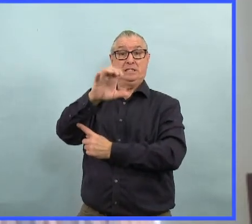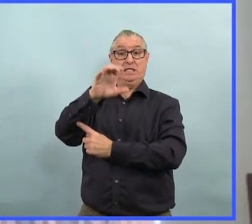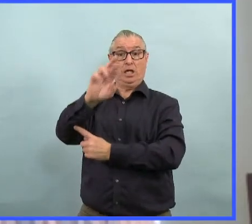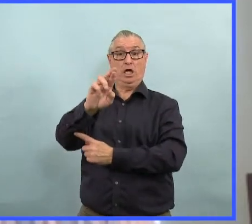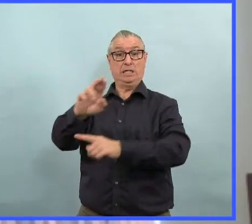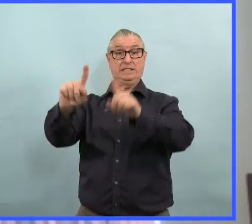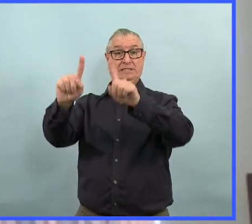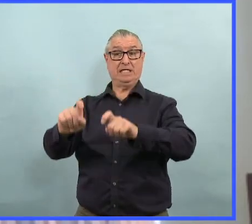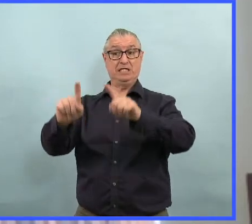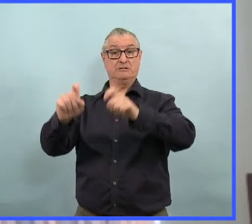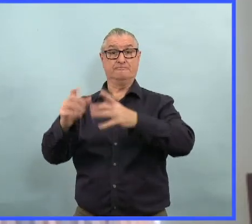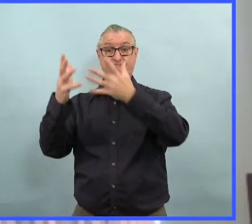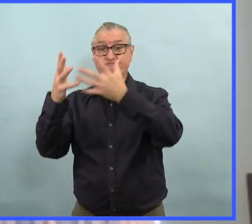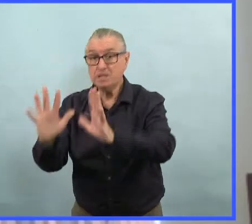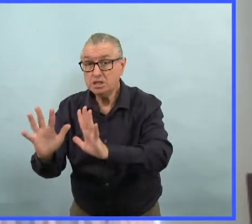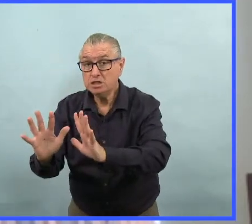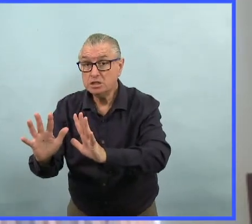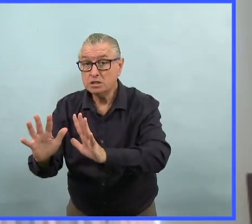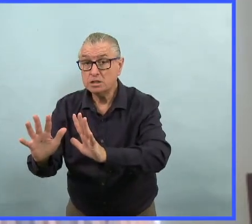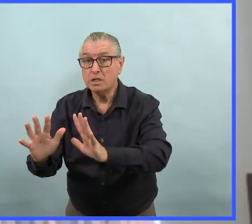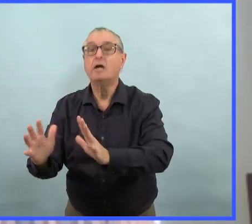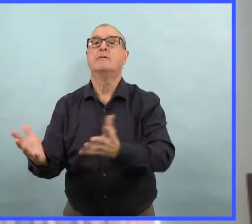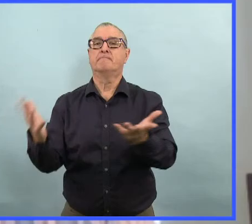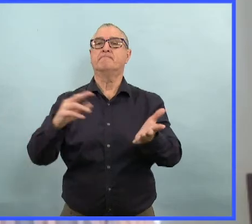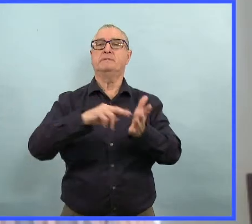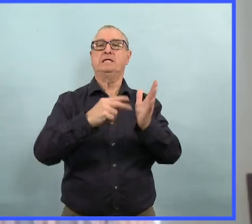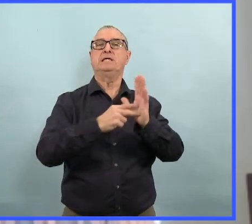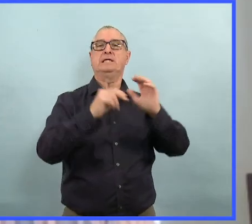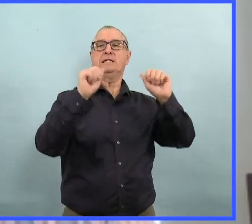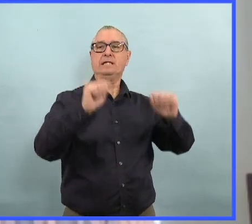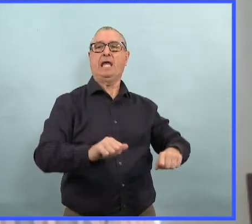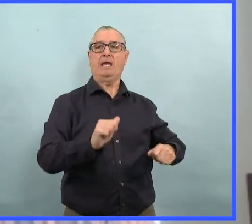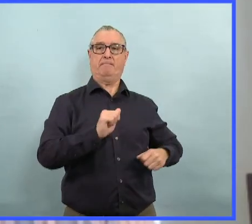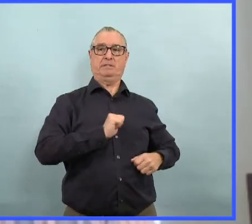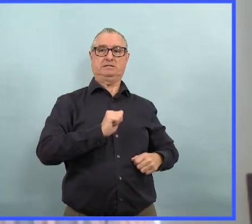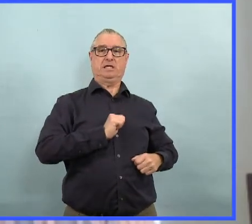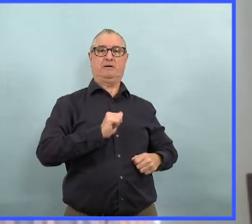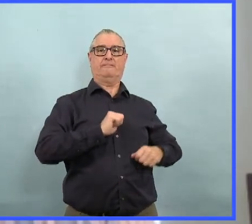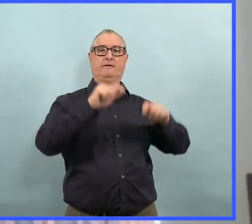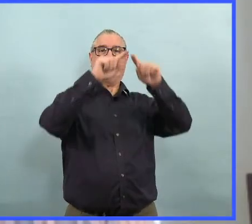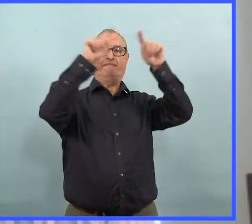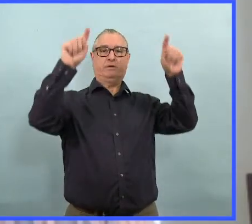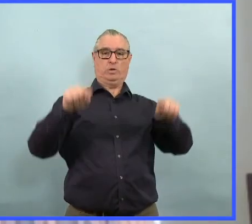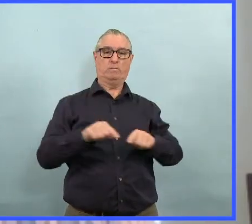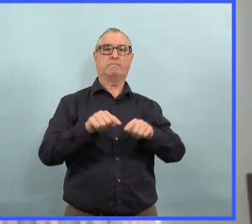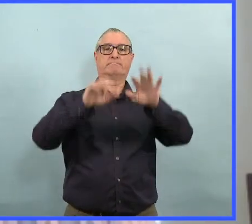self refer through a form which will be reviewed by a medical practitioner